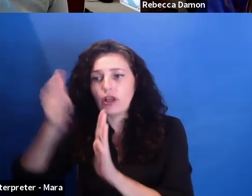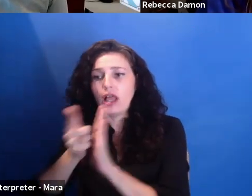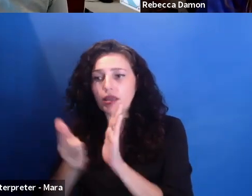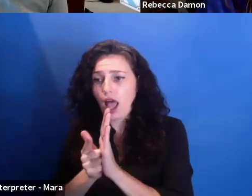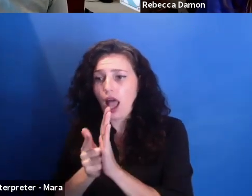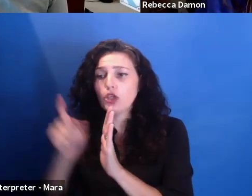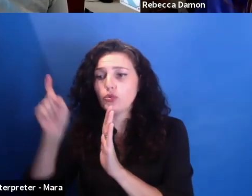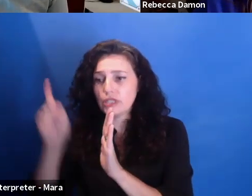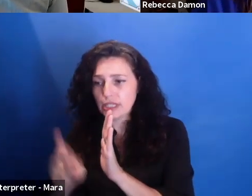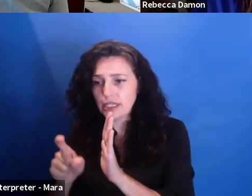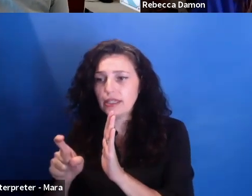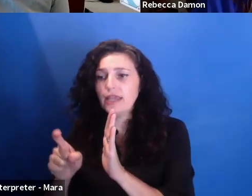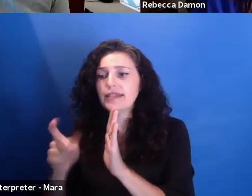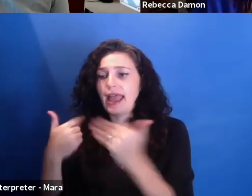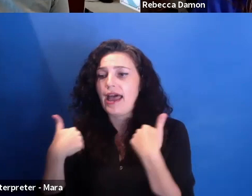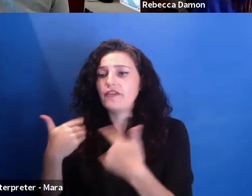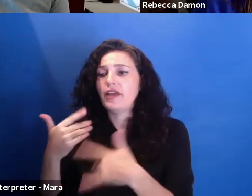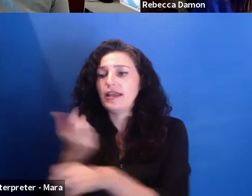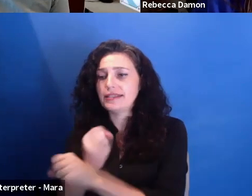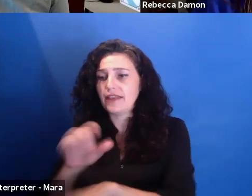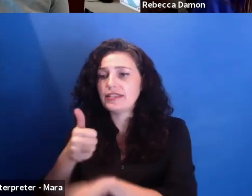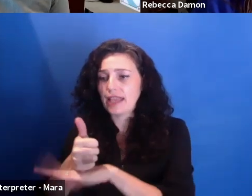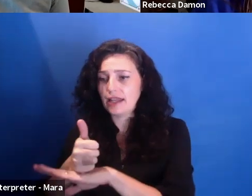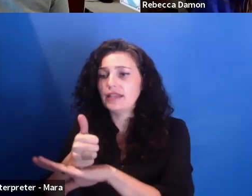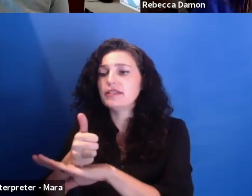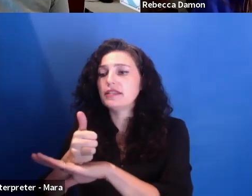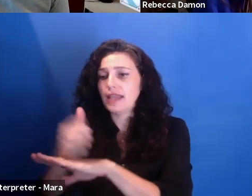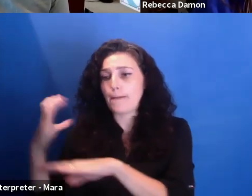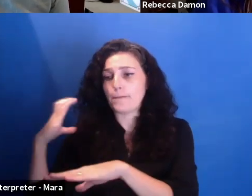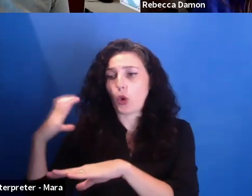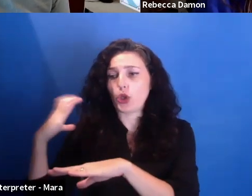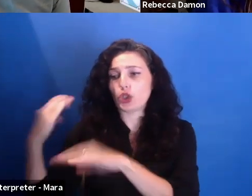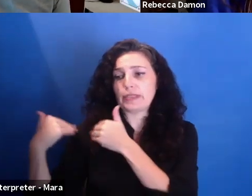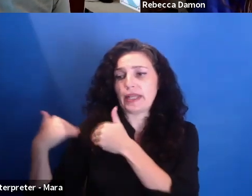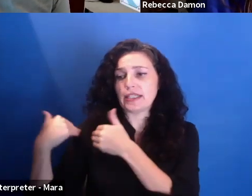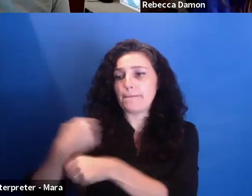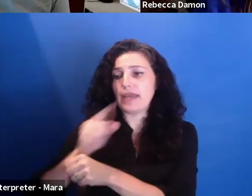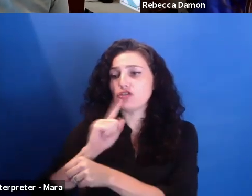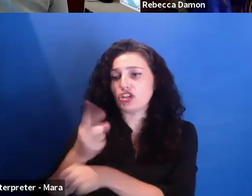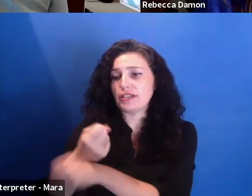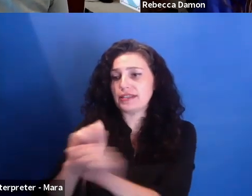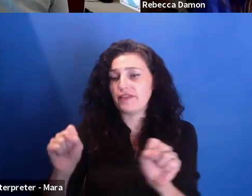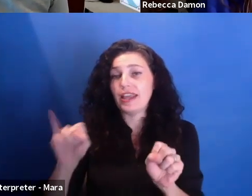And so if you are asked to sign something like that, I recommend that you decline to do so. If they tell you,